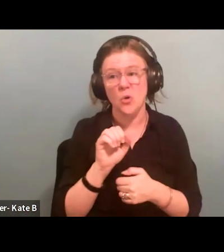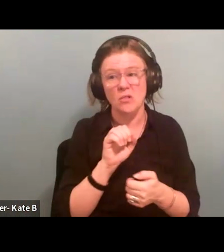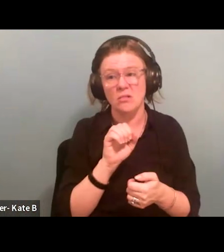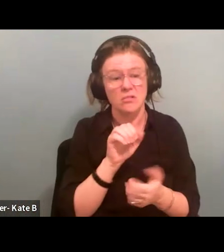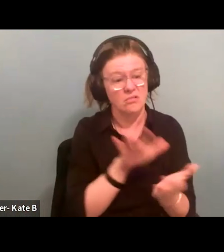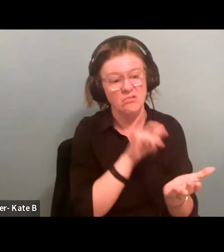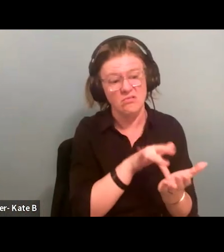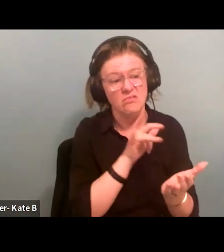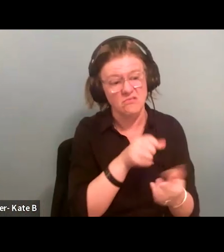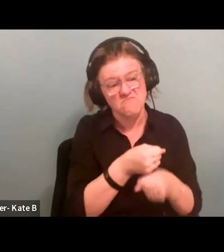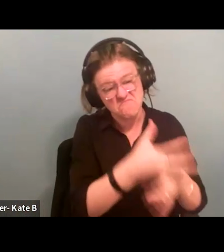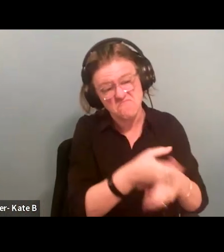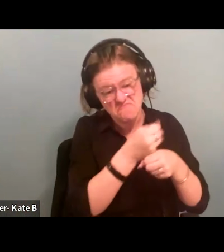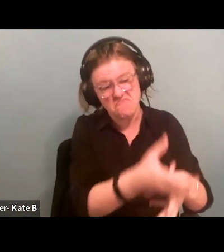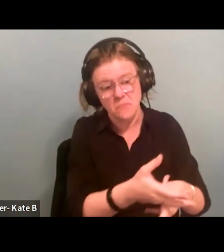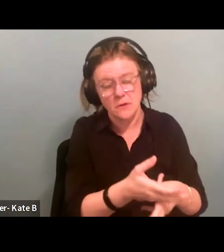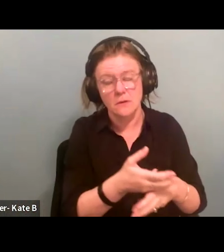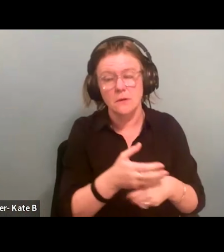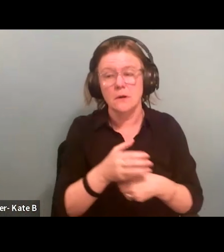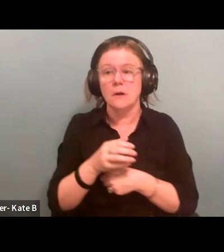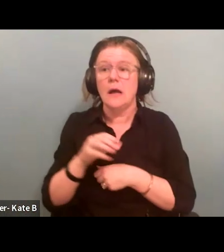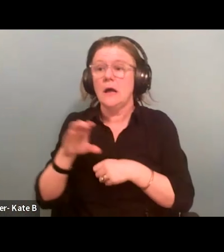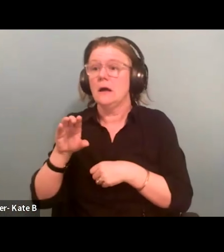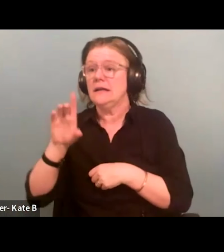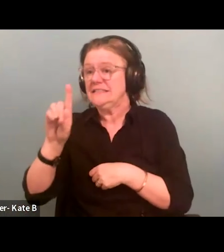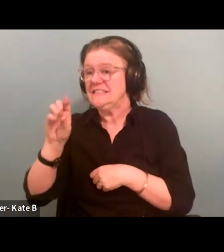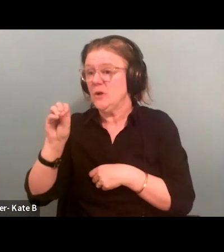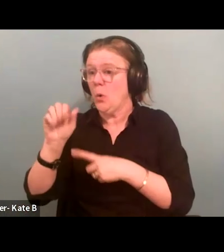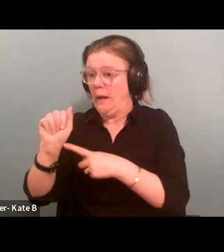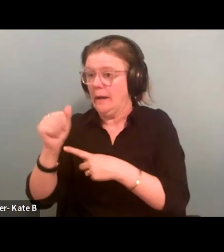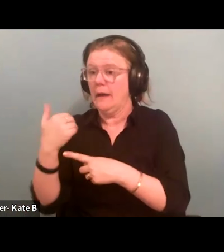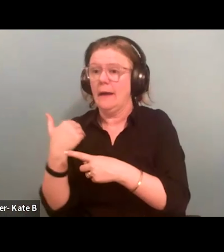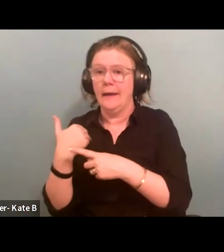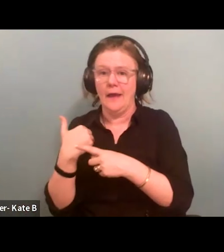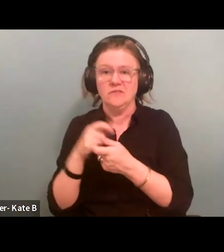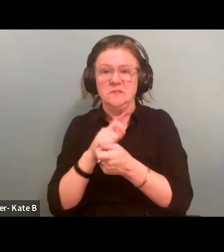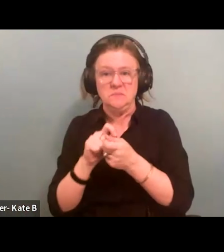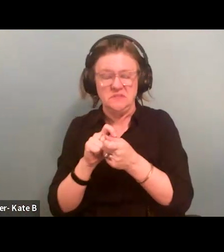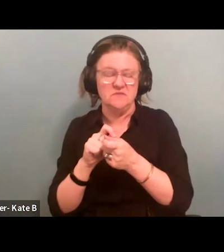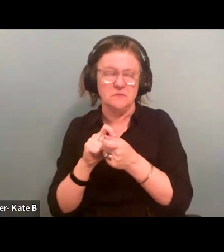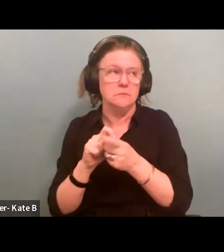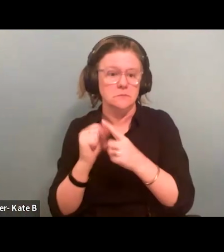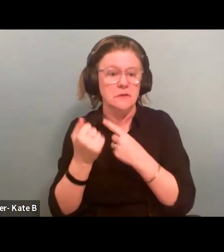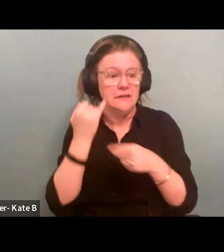The training that the Department of Aging does has a stage where an older adult is just